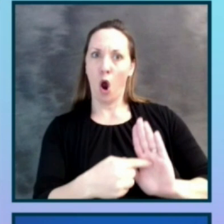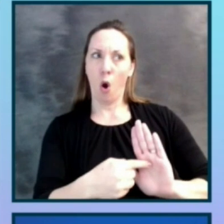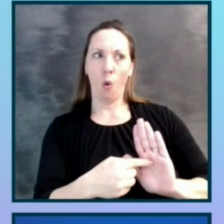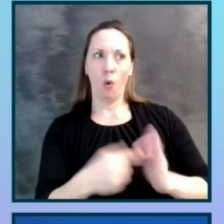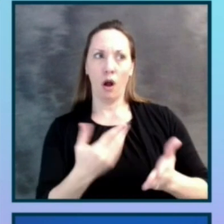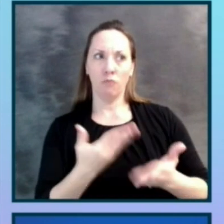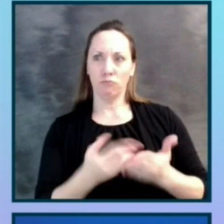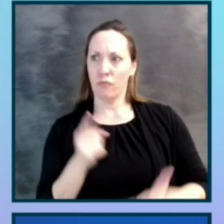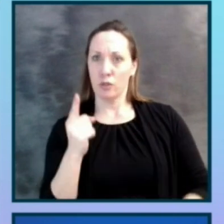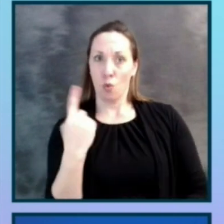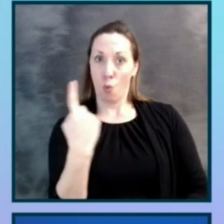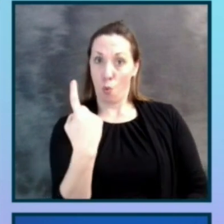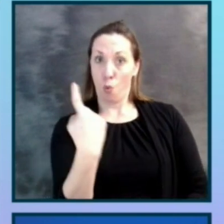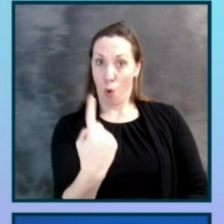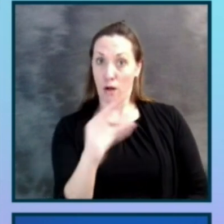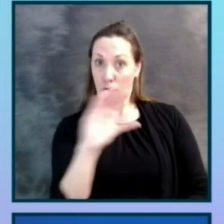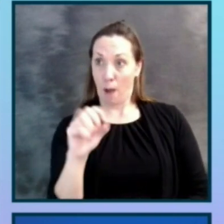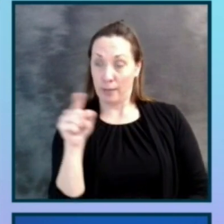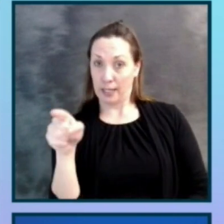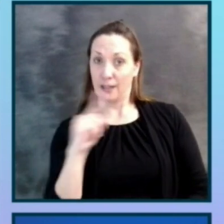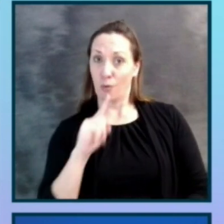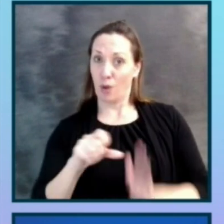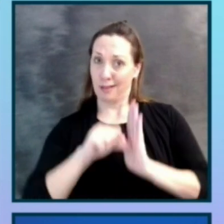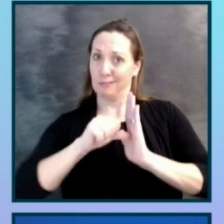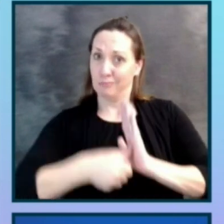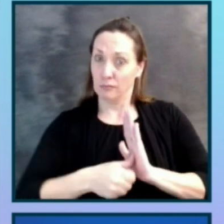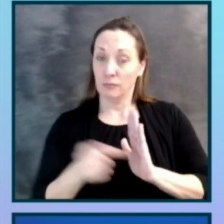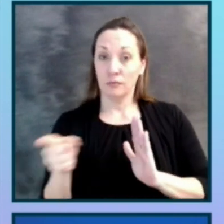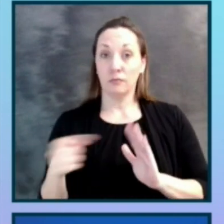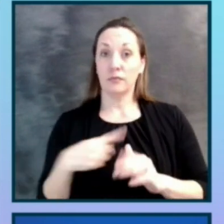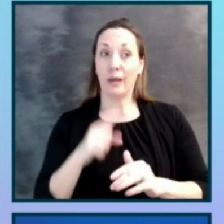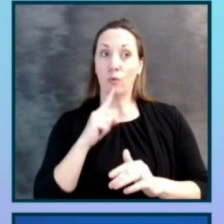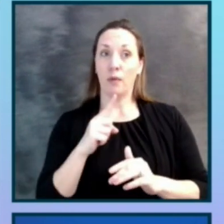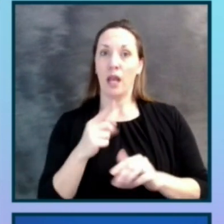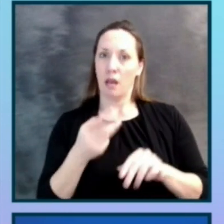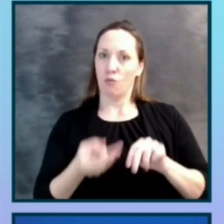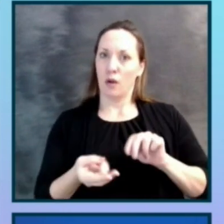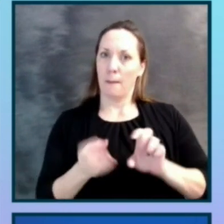that really stressed on this and would build excessively by default,